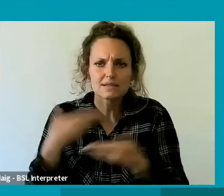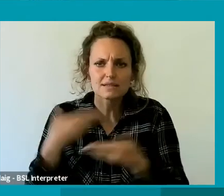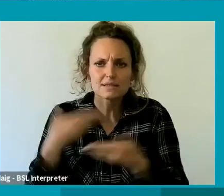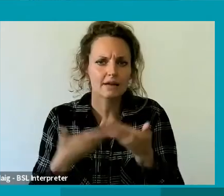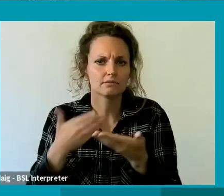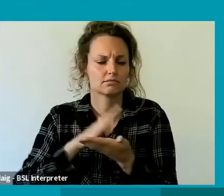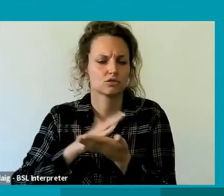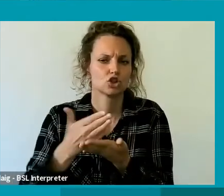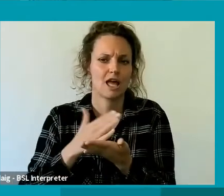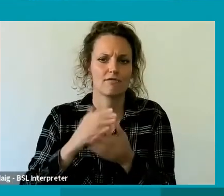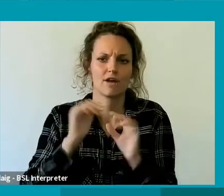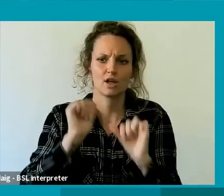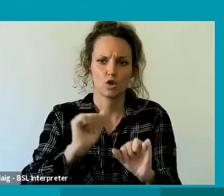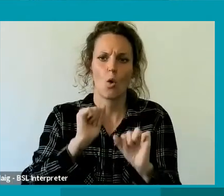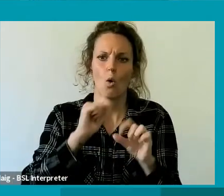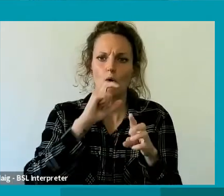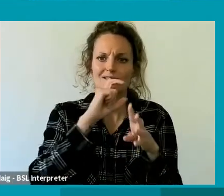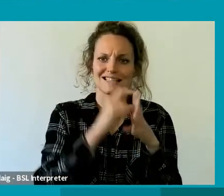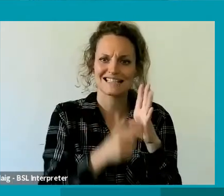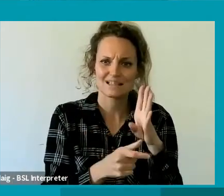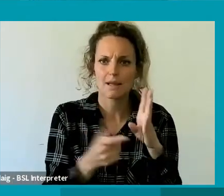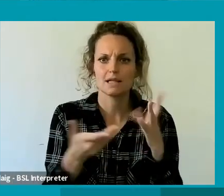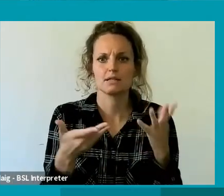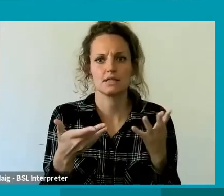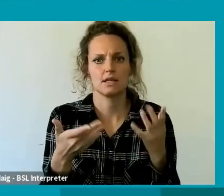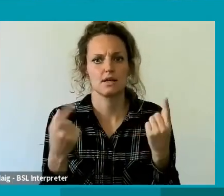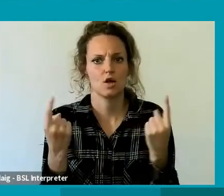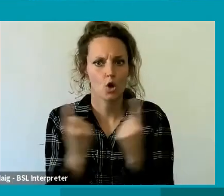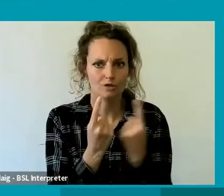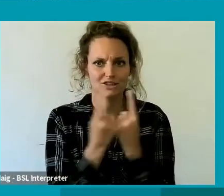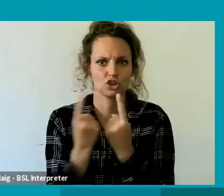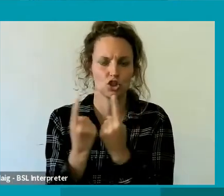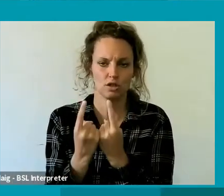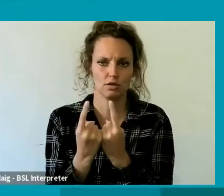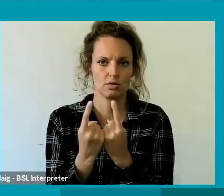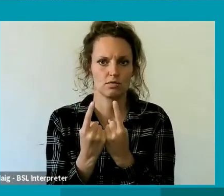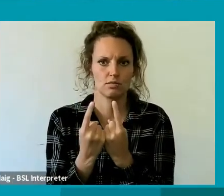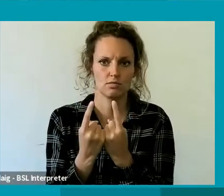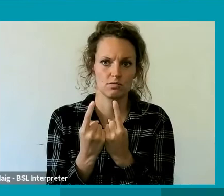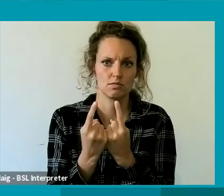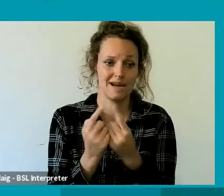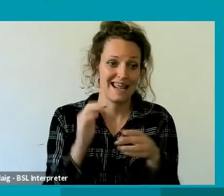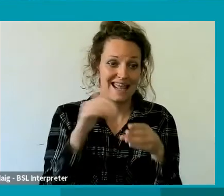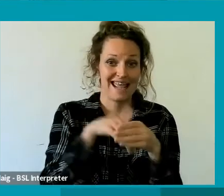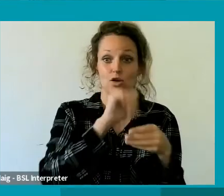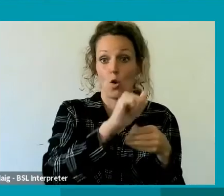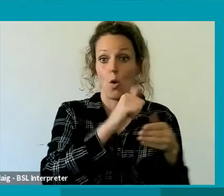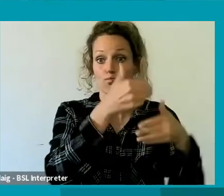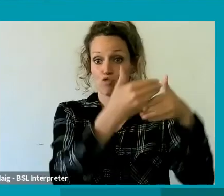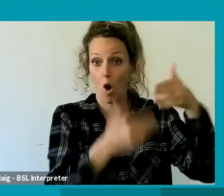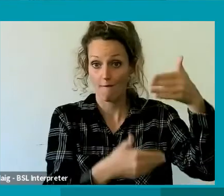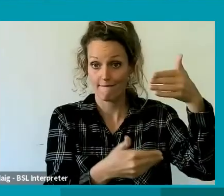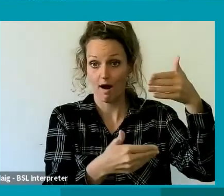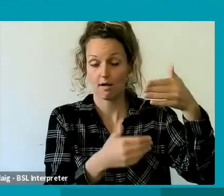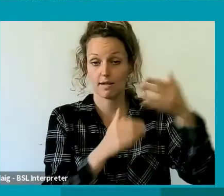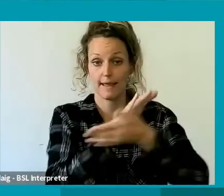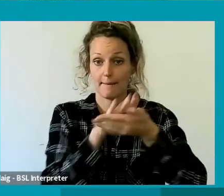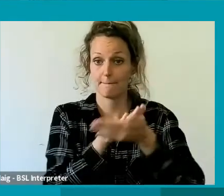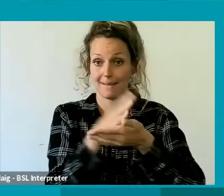condition or impairment across your LinkedIn profile, there's an opportunity for you to still